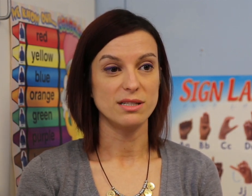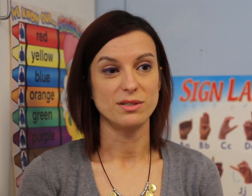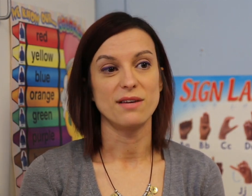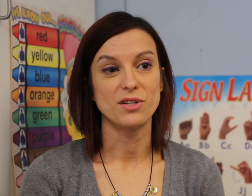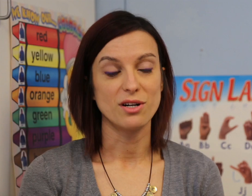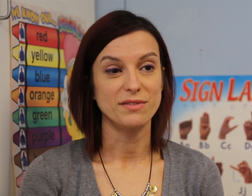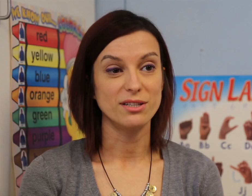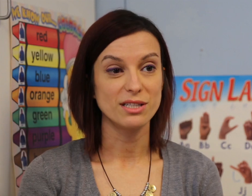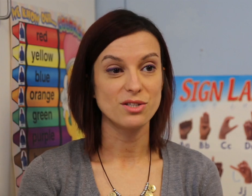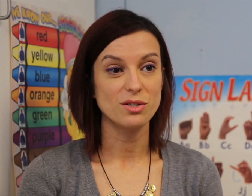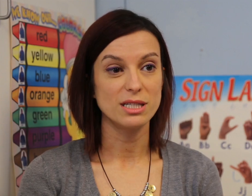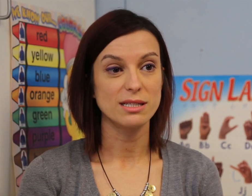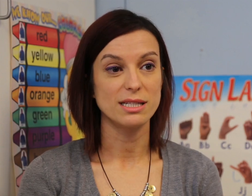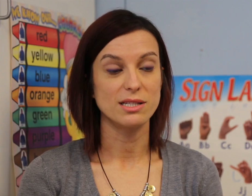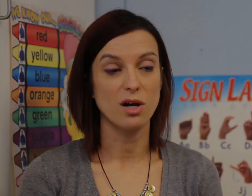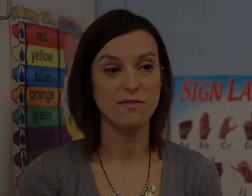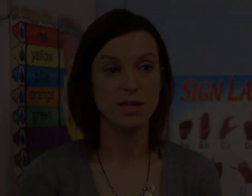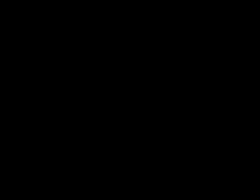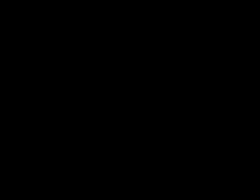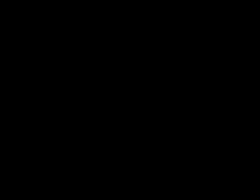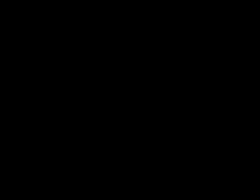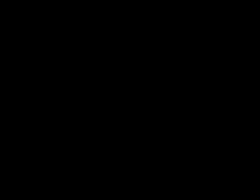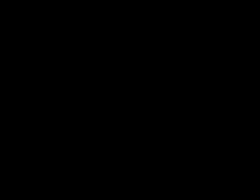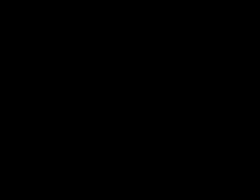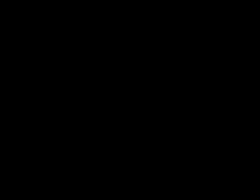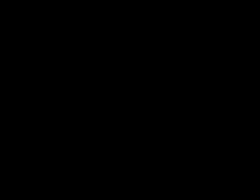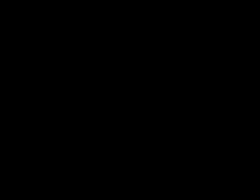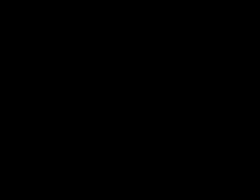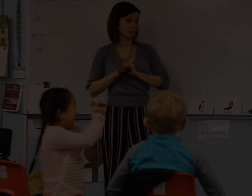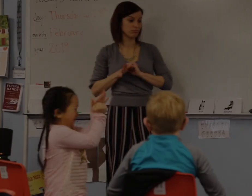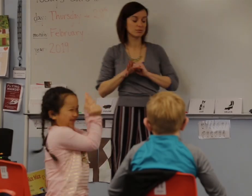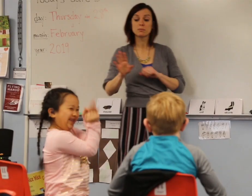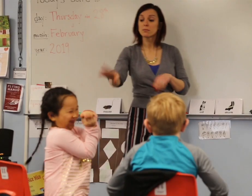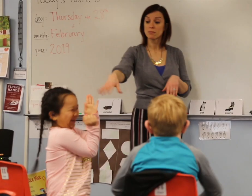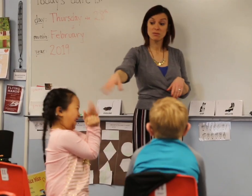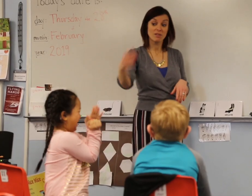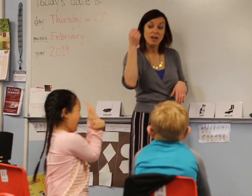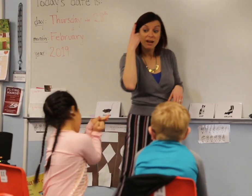see with deaf and hard of hearing students is often they come without that